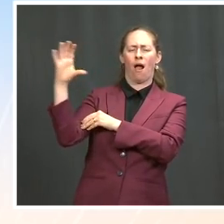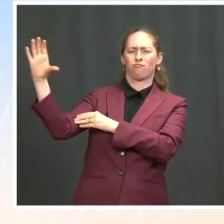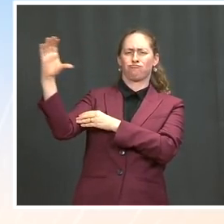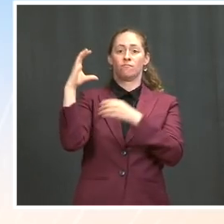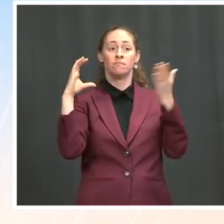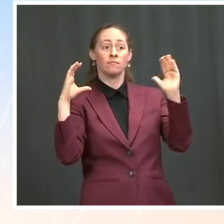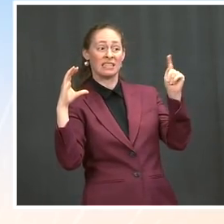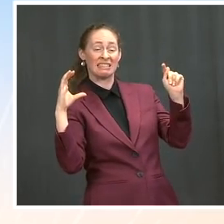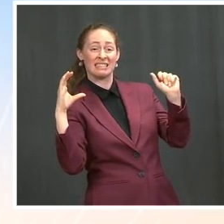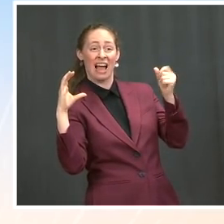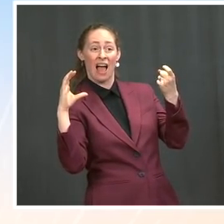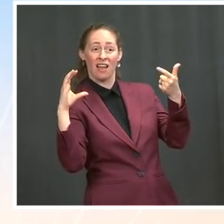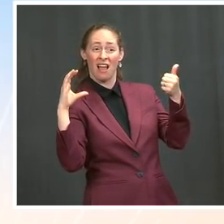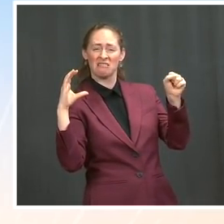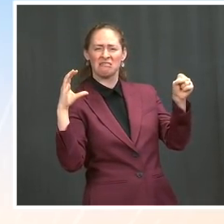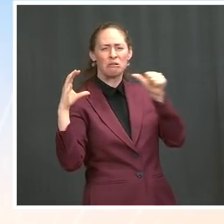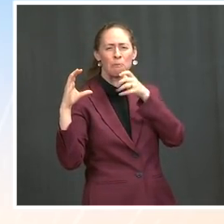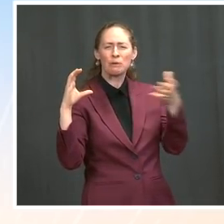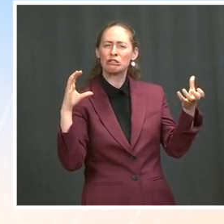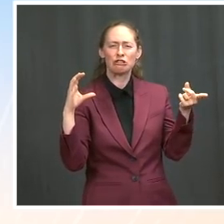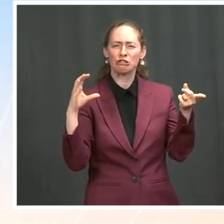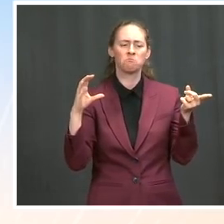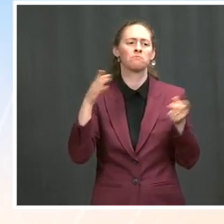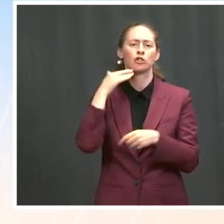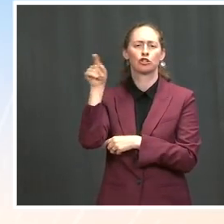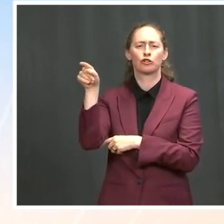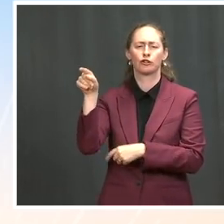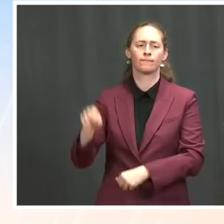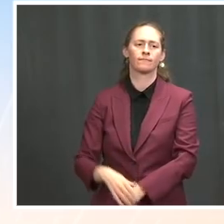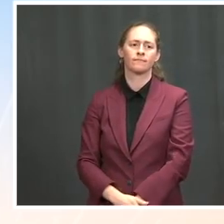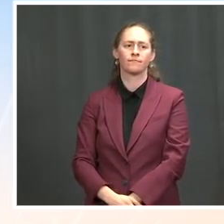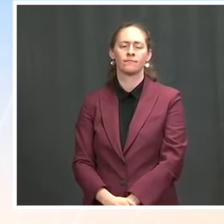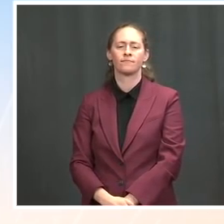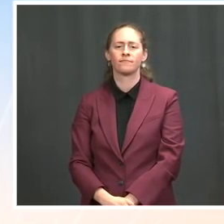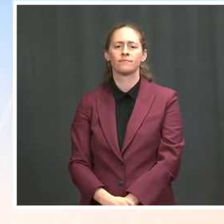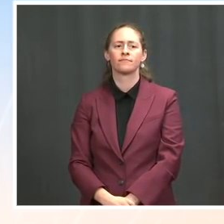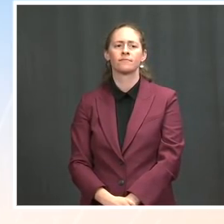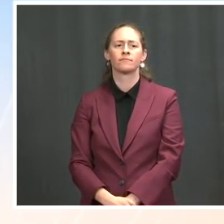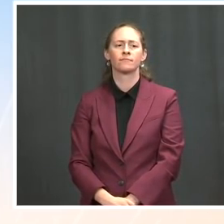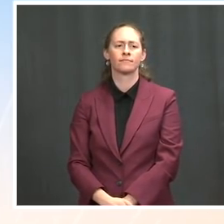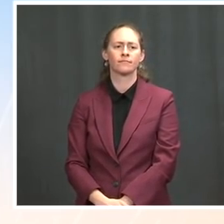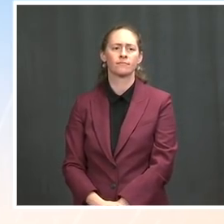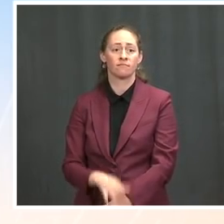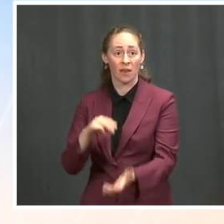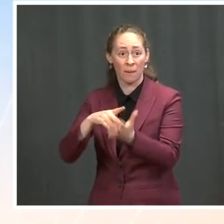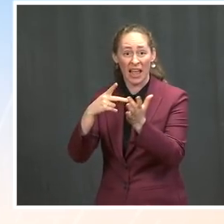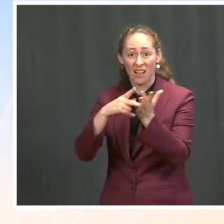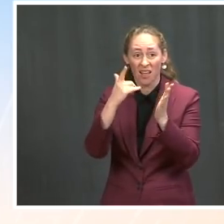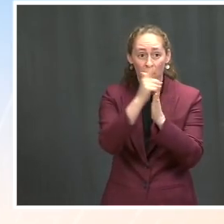The Press: And, to Alex's point, do you want this bill to be fully paid for? Ms. Psaki: The President has proposed means